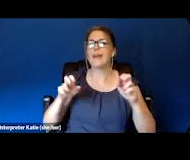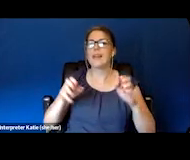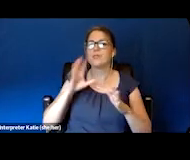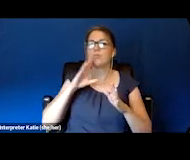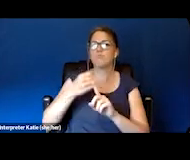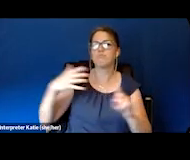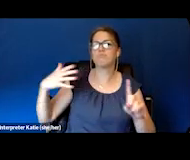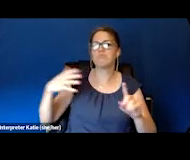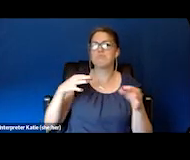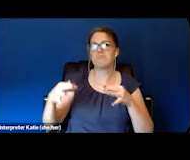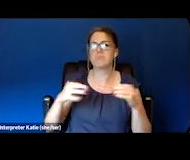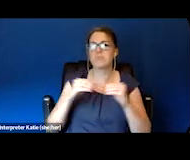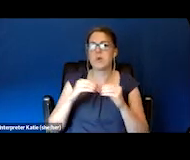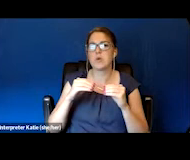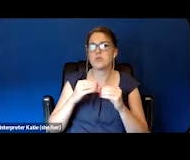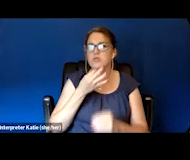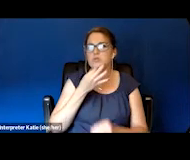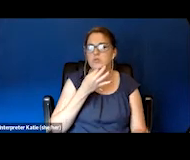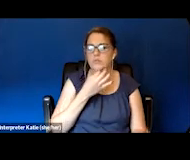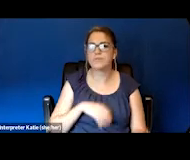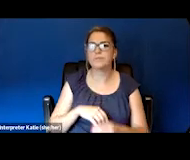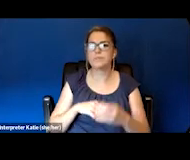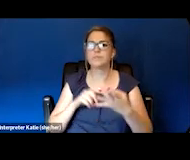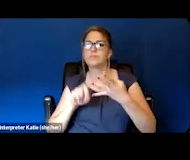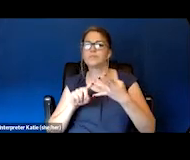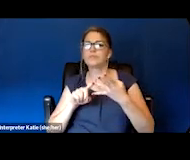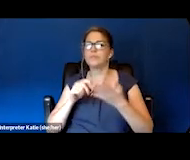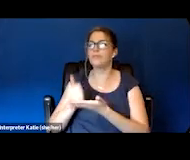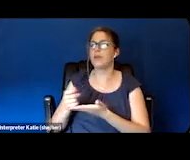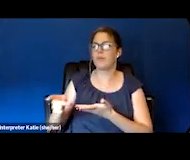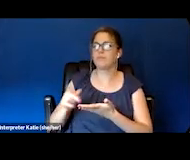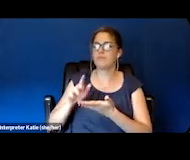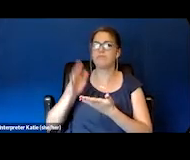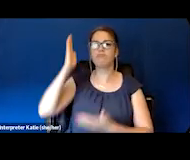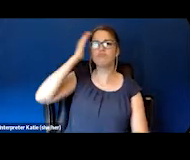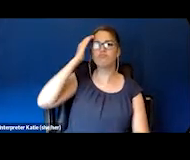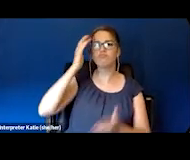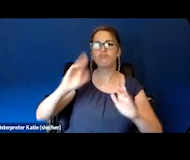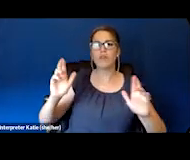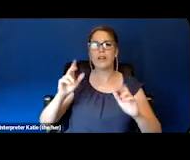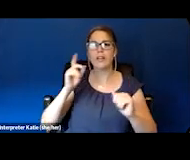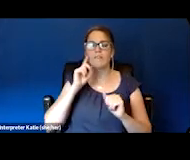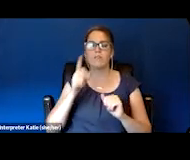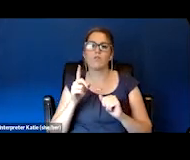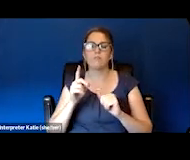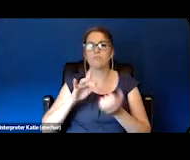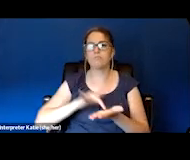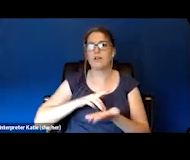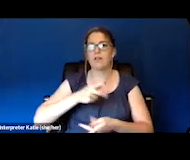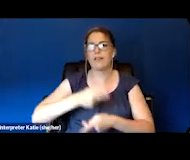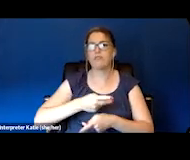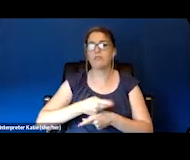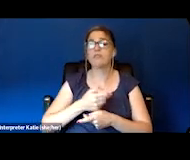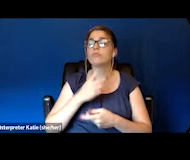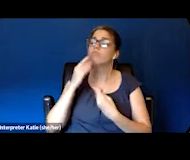Can also help folks prepare for more traditional medical care. So by providing information to people about what resources are available,